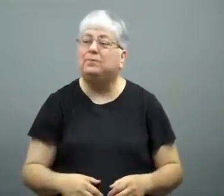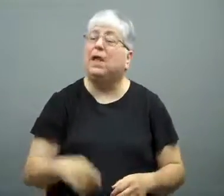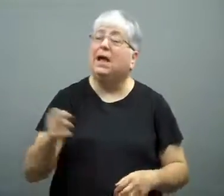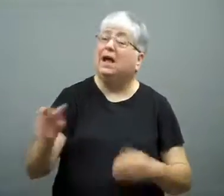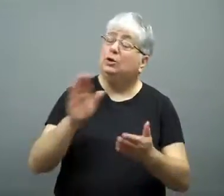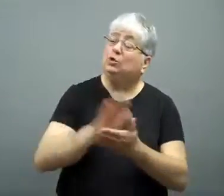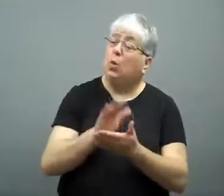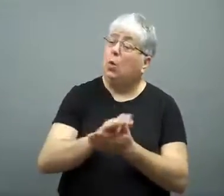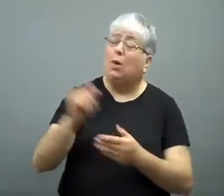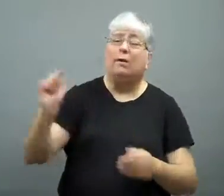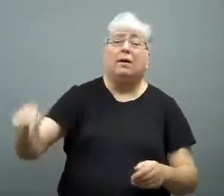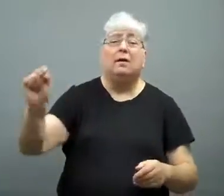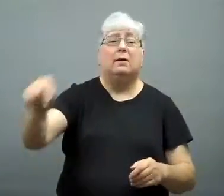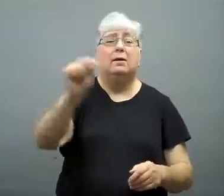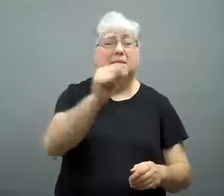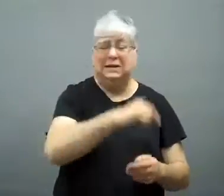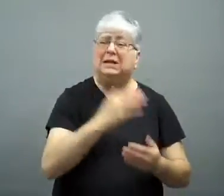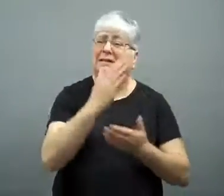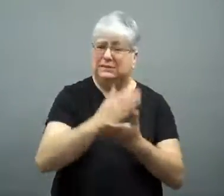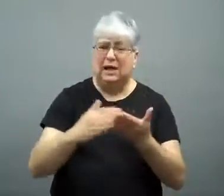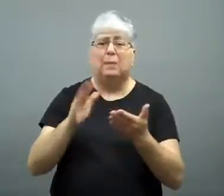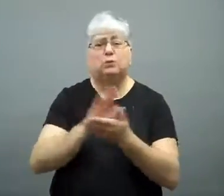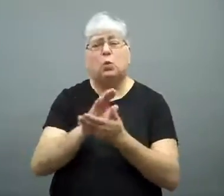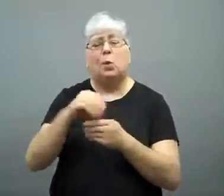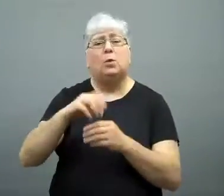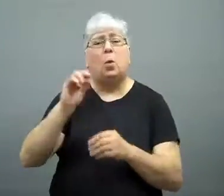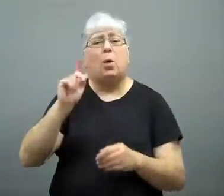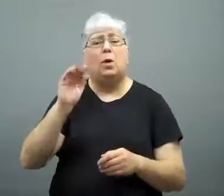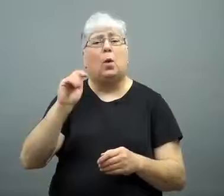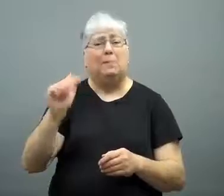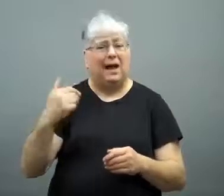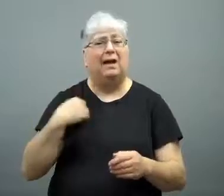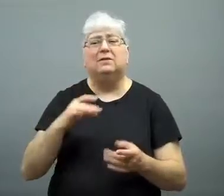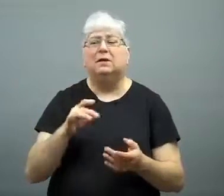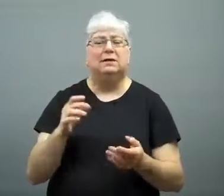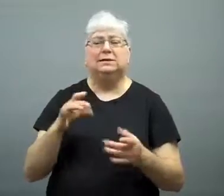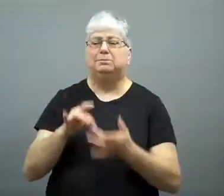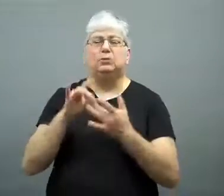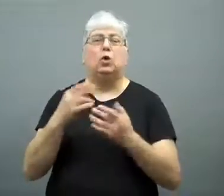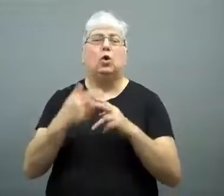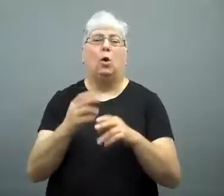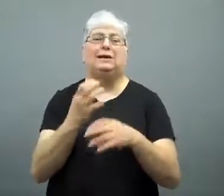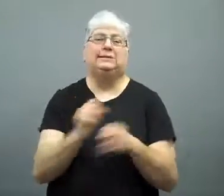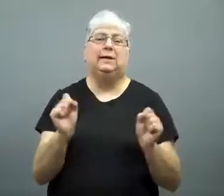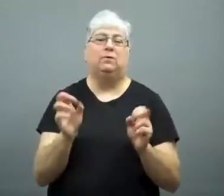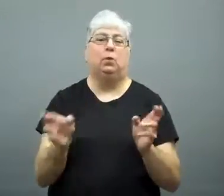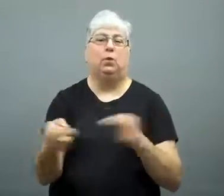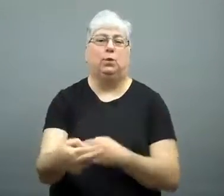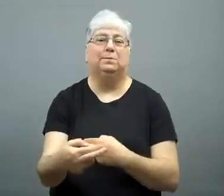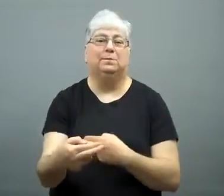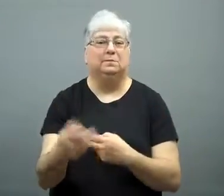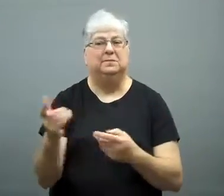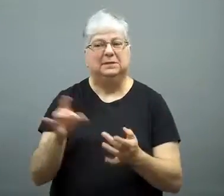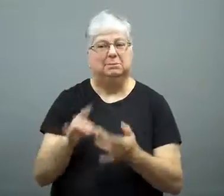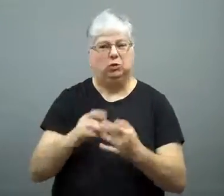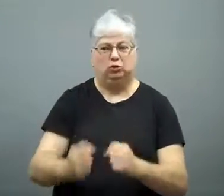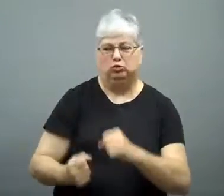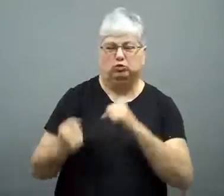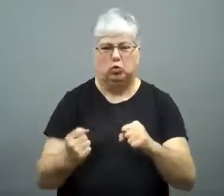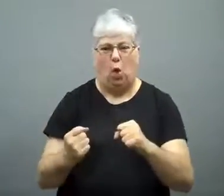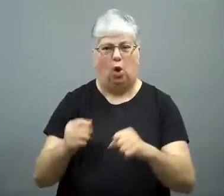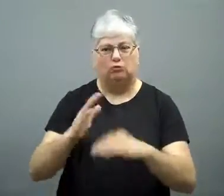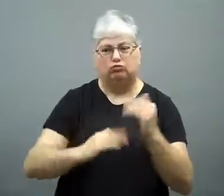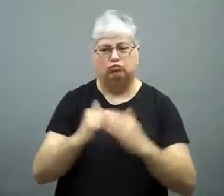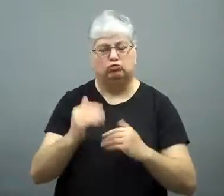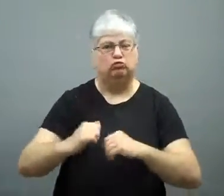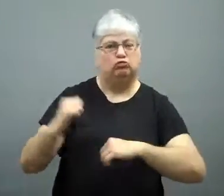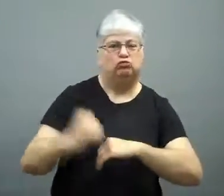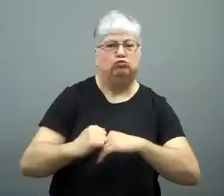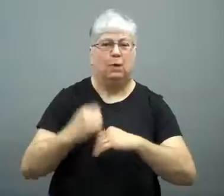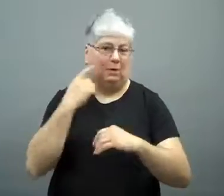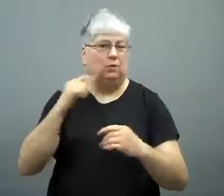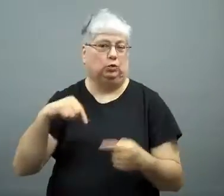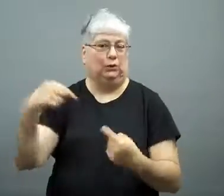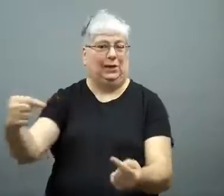Some schools in Oklahoma have special "safe" rooms.